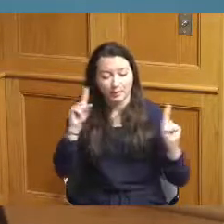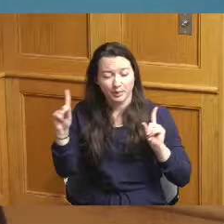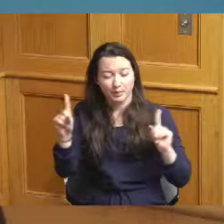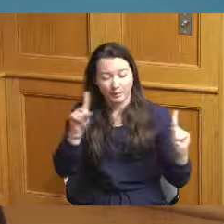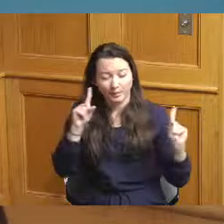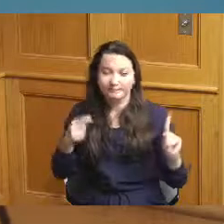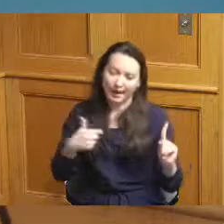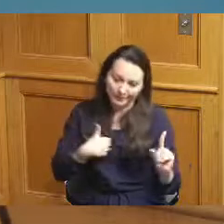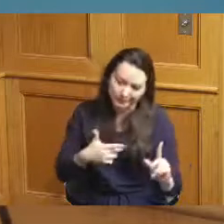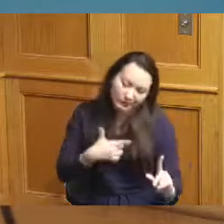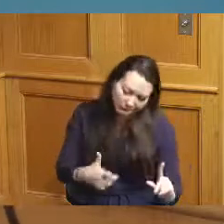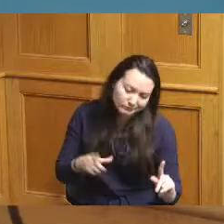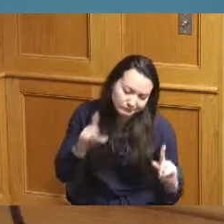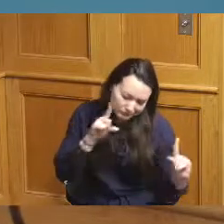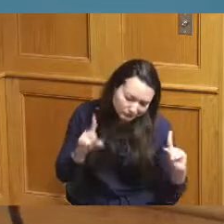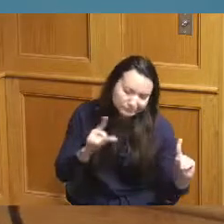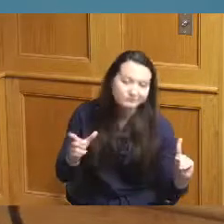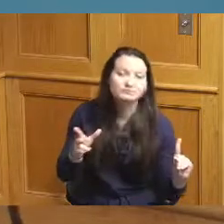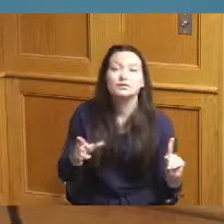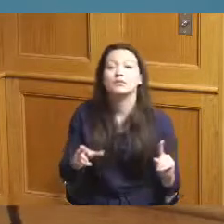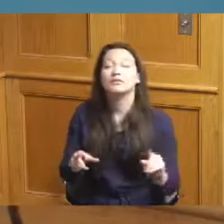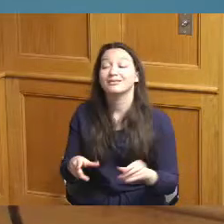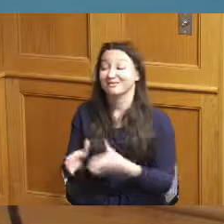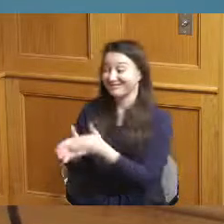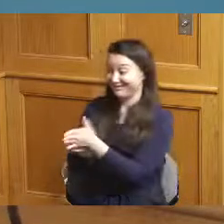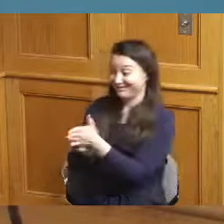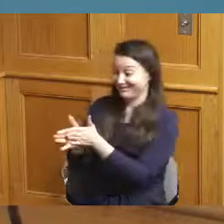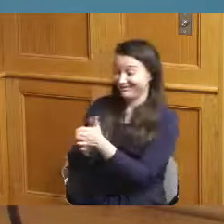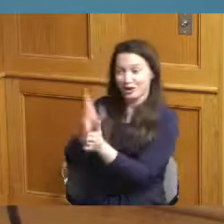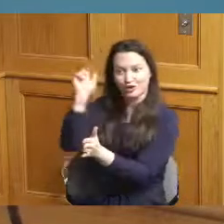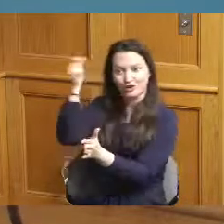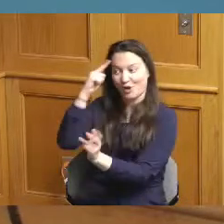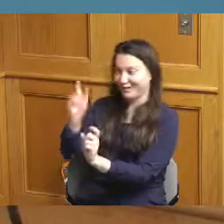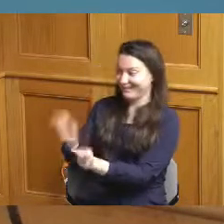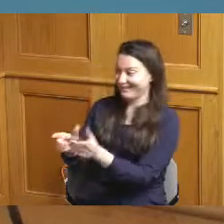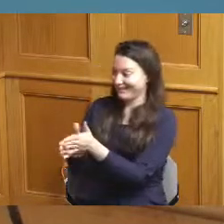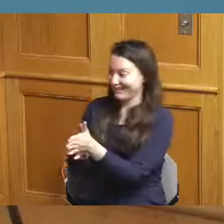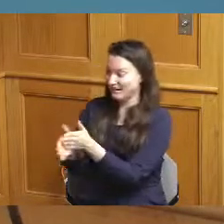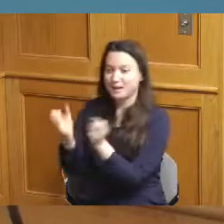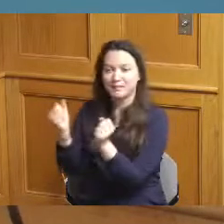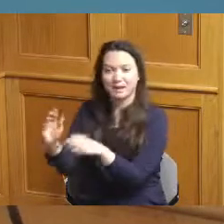I know I hear a lot is that we give incentives the government gives incentives to a lot of businesses